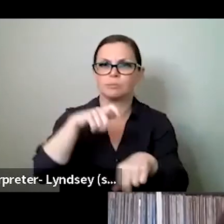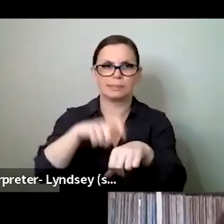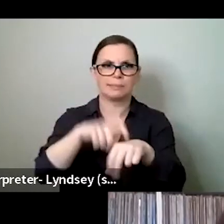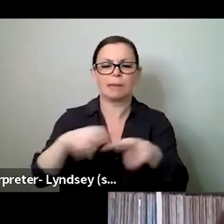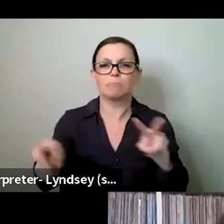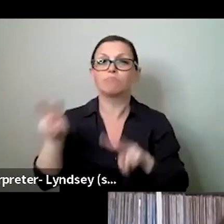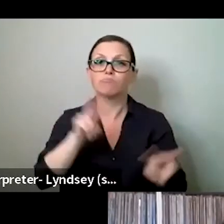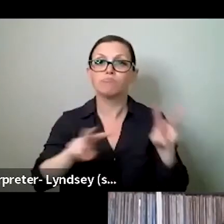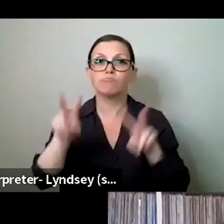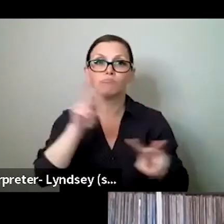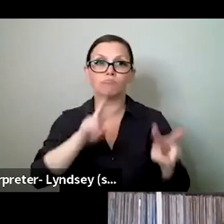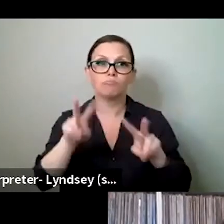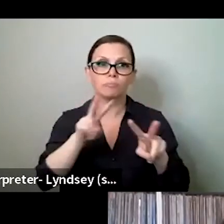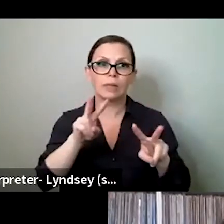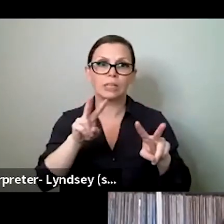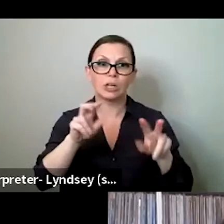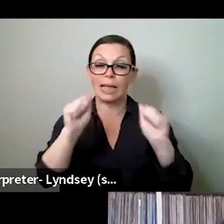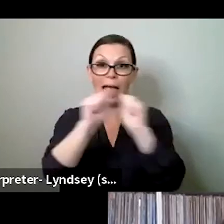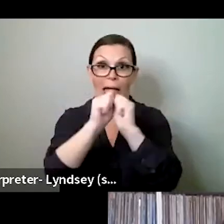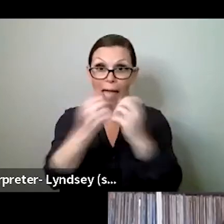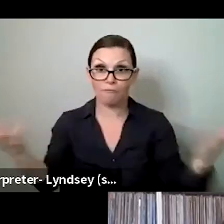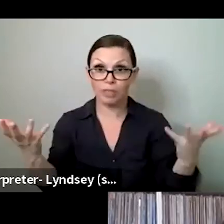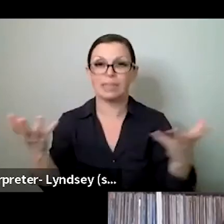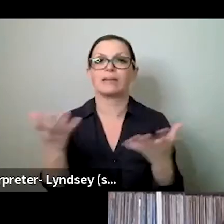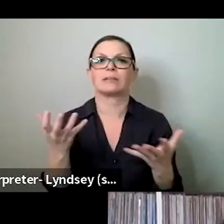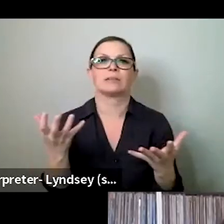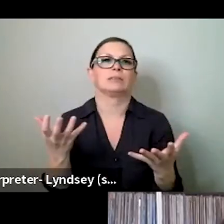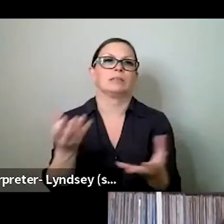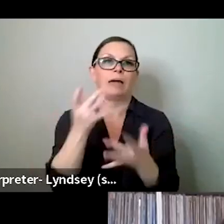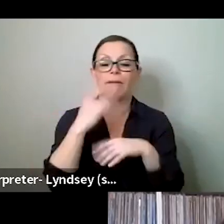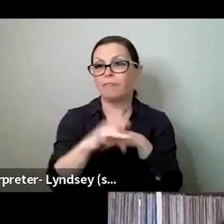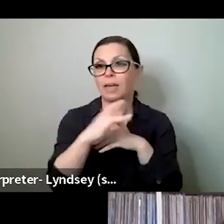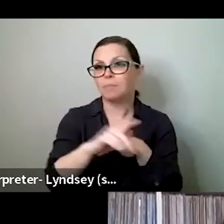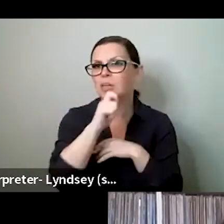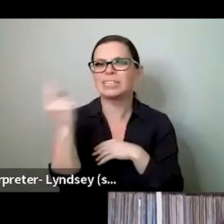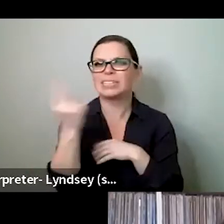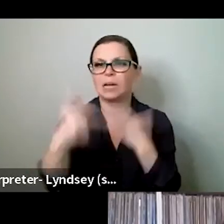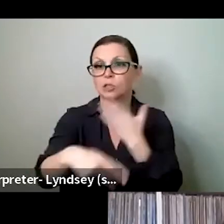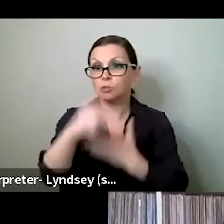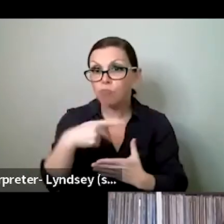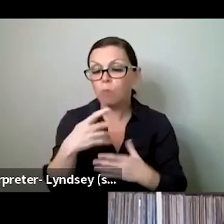at the treasure trove that's available. It's not just what programming we have coming up,